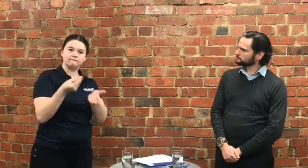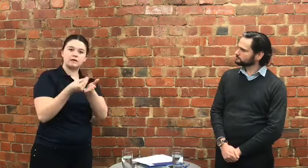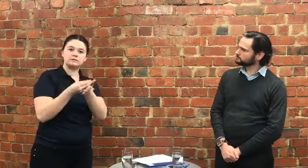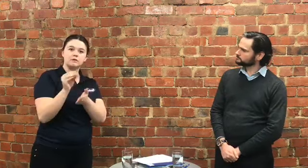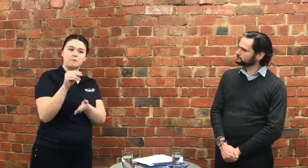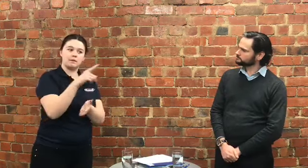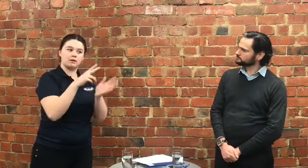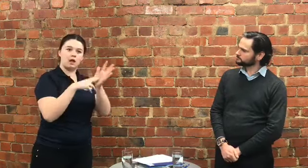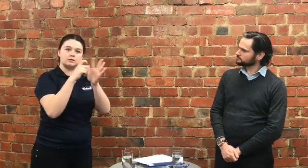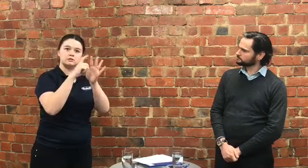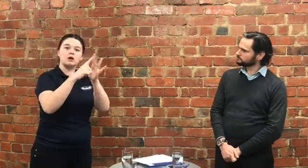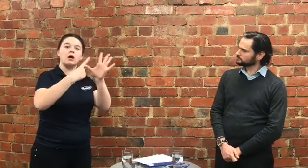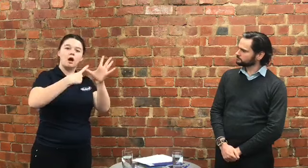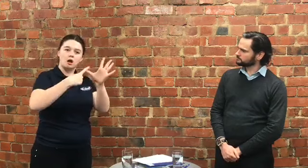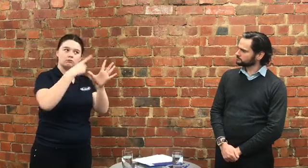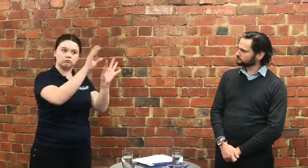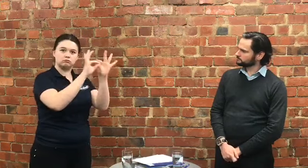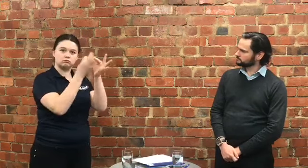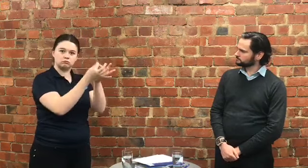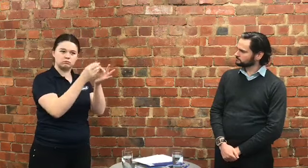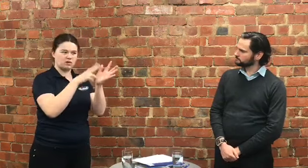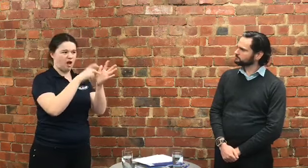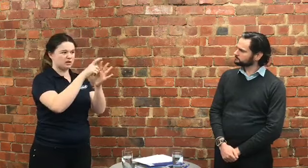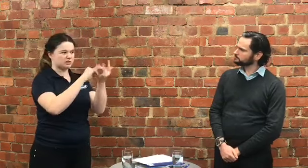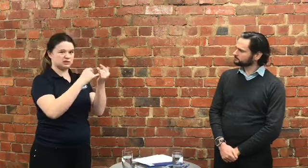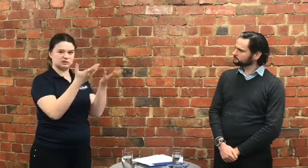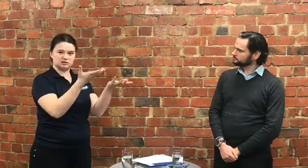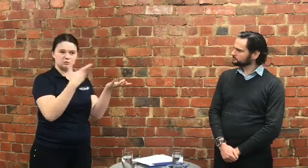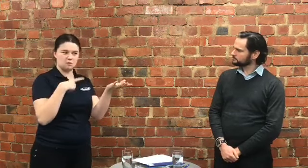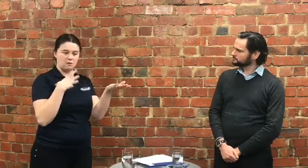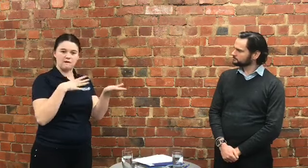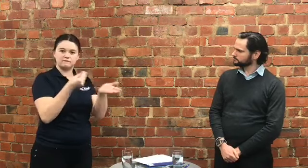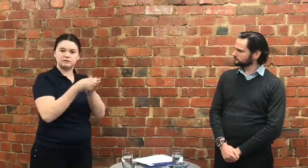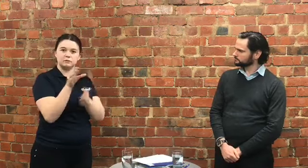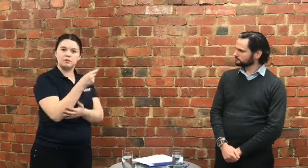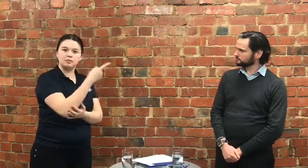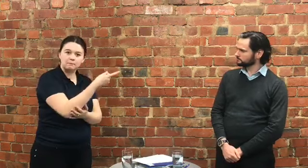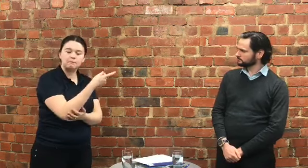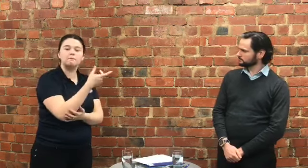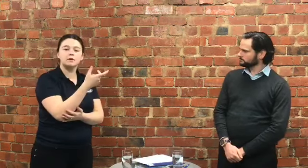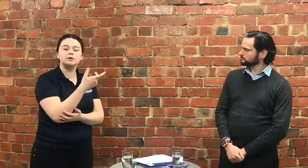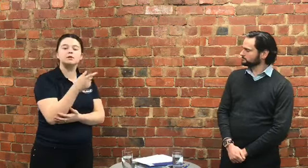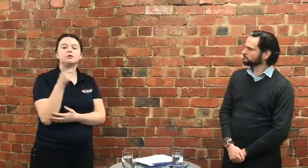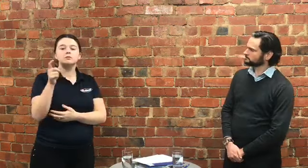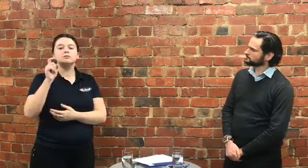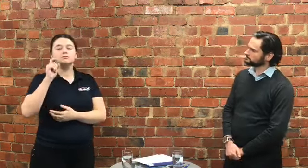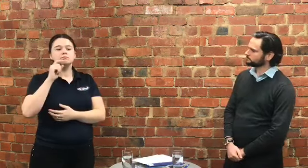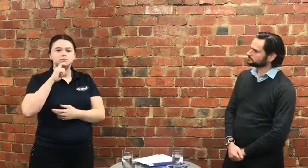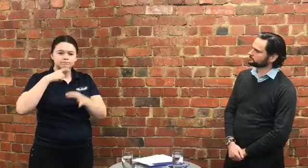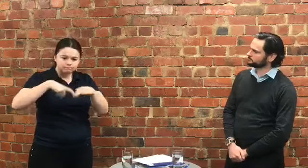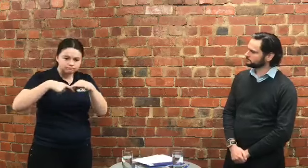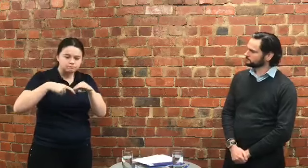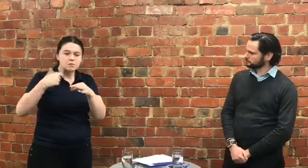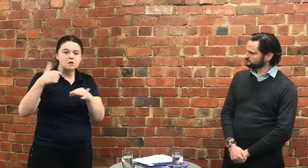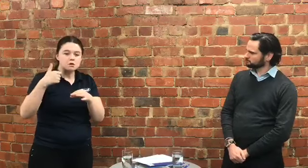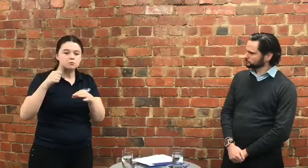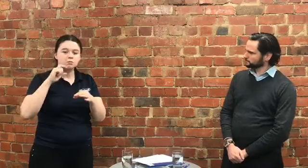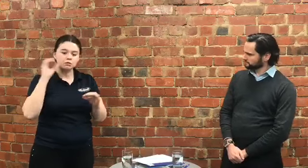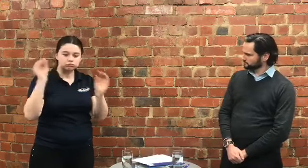They'll ask you about why you've approached the NDIS for a package, what sort of funding are you looking for.